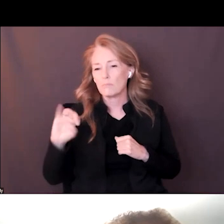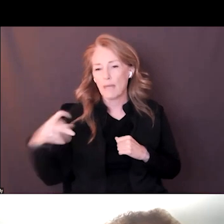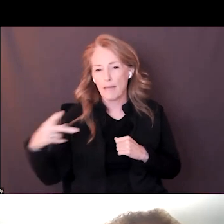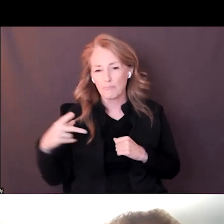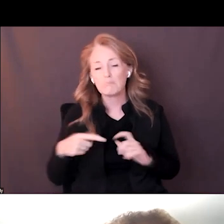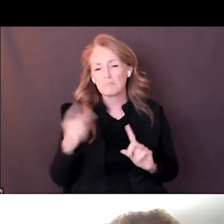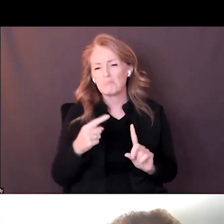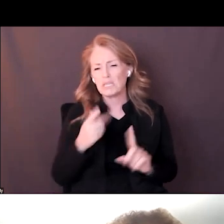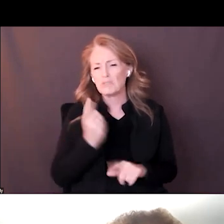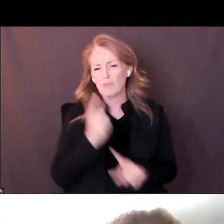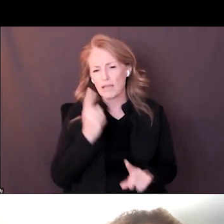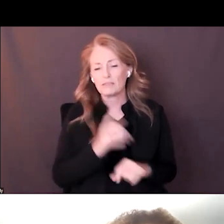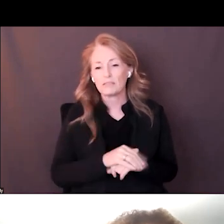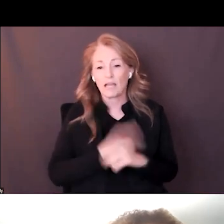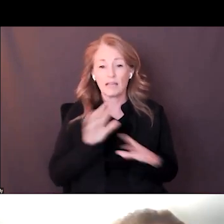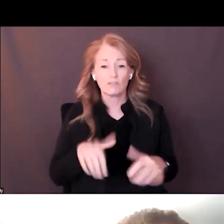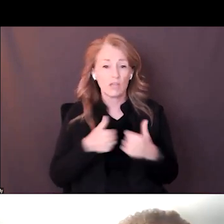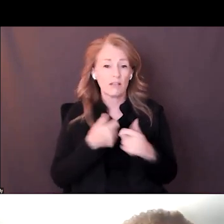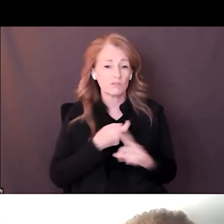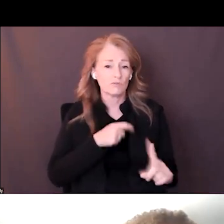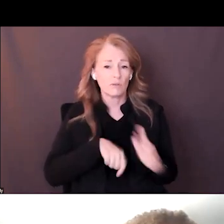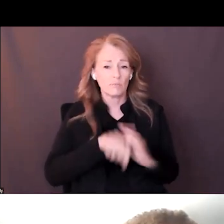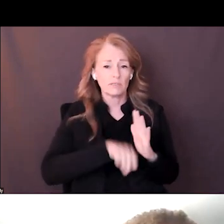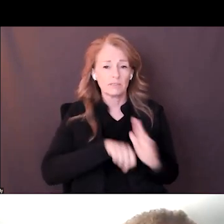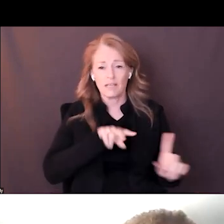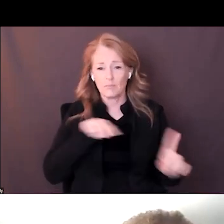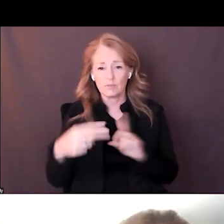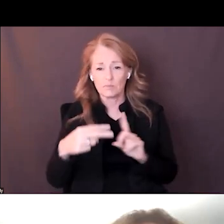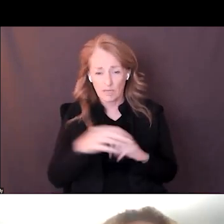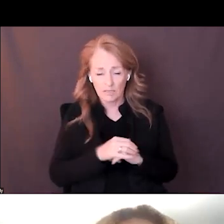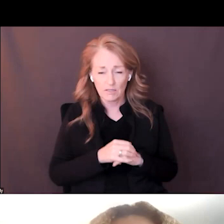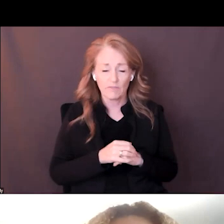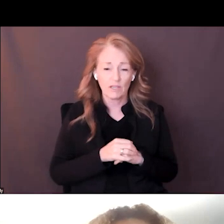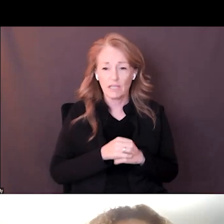A COURAGE FROM A STATE PERSPECTIVE IS WORK FORCE ACCESSIBILITY.